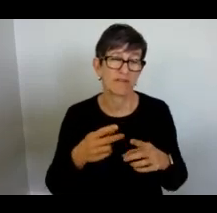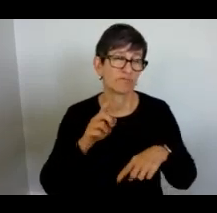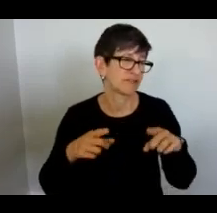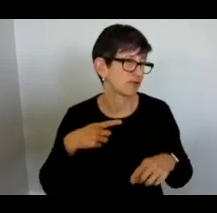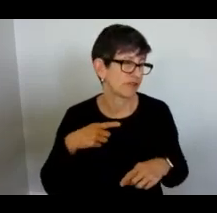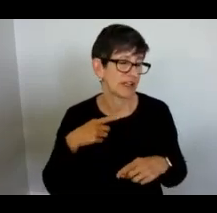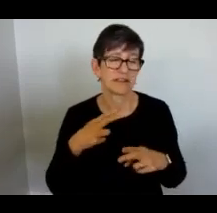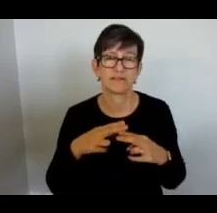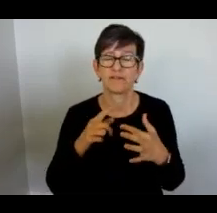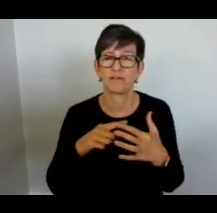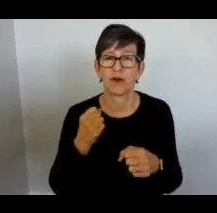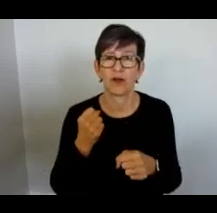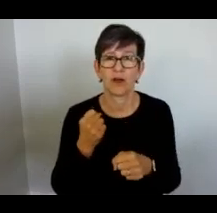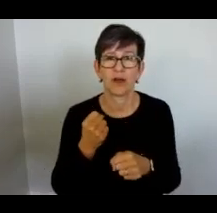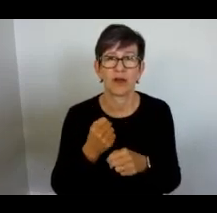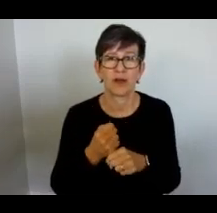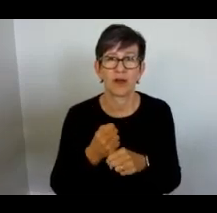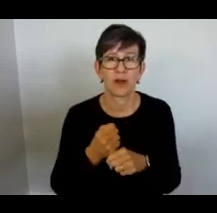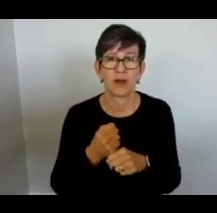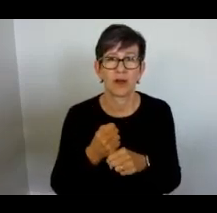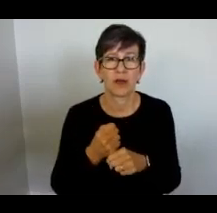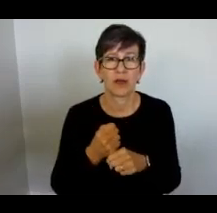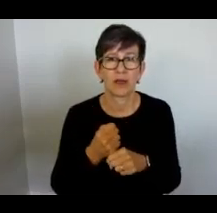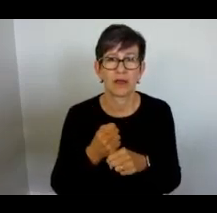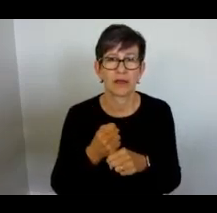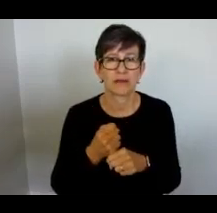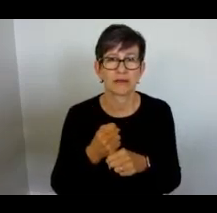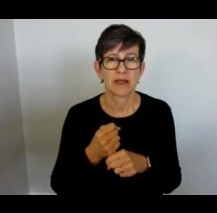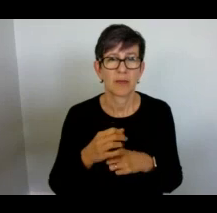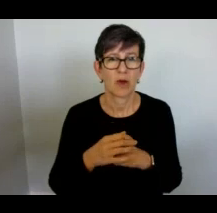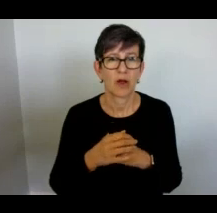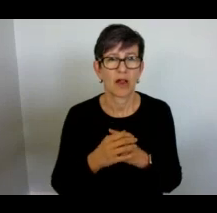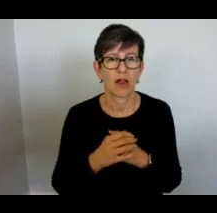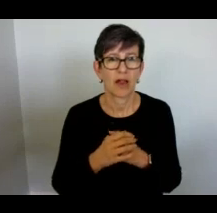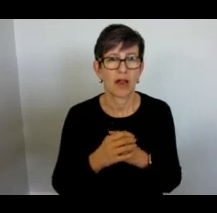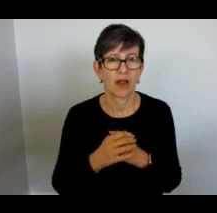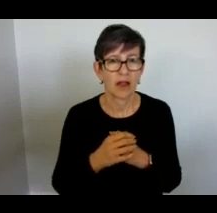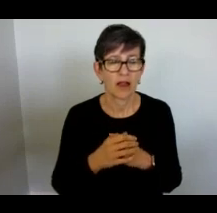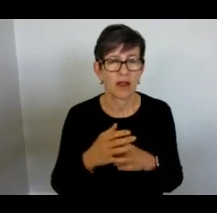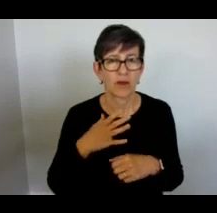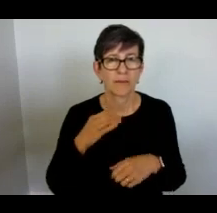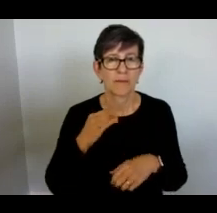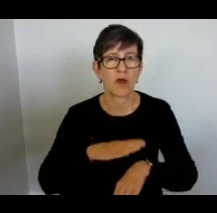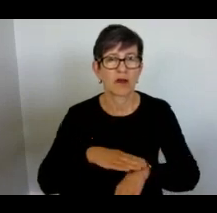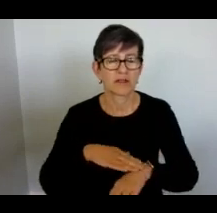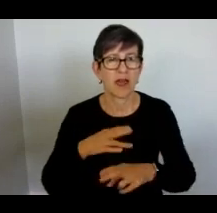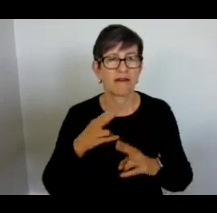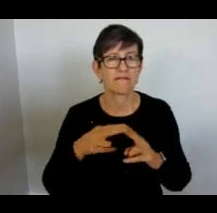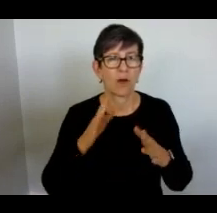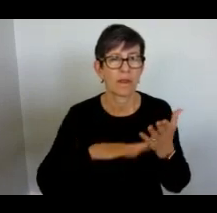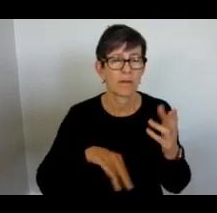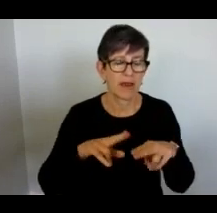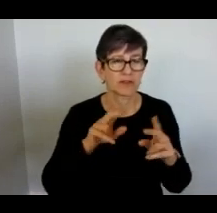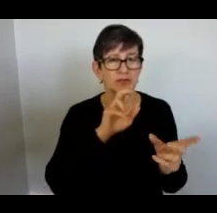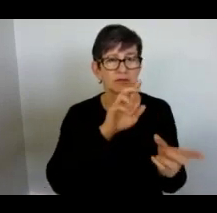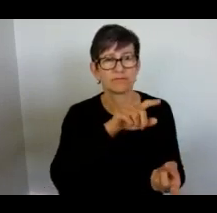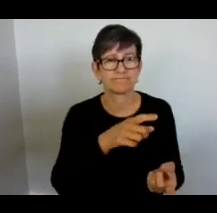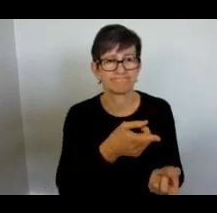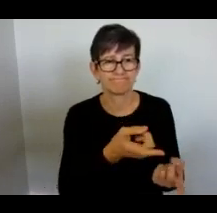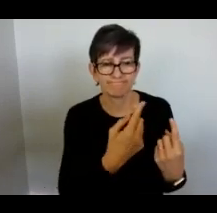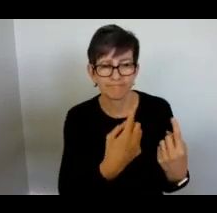for a place to be developed for children, for parents to obtain legal advice, for reports or